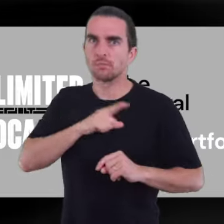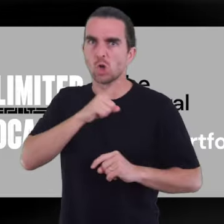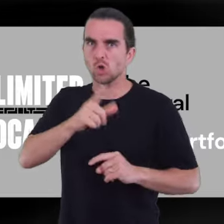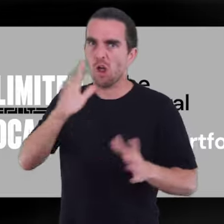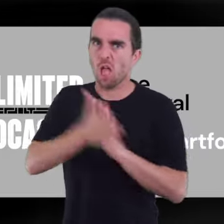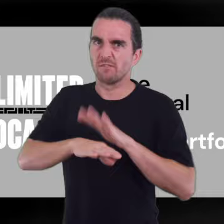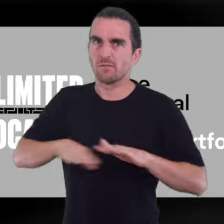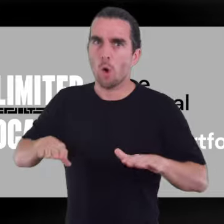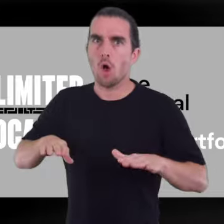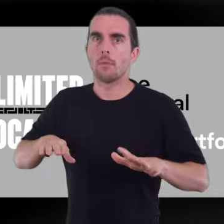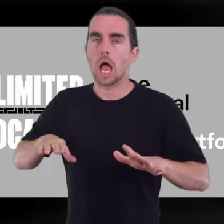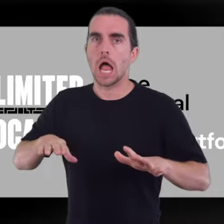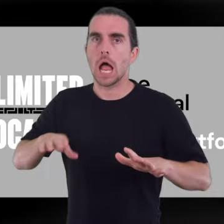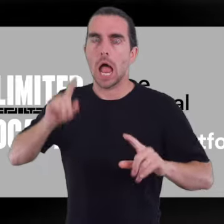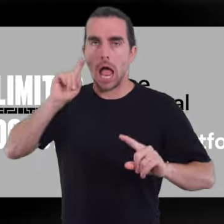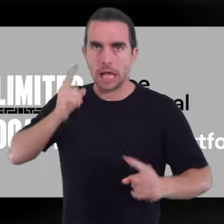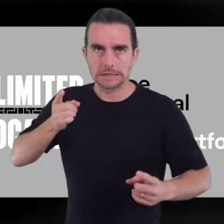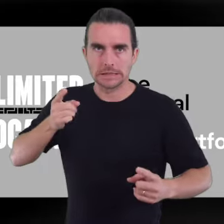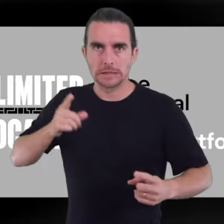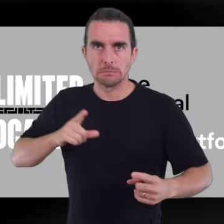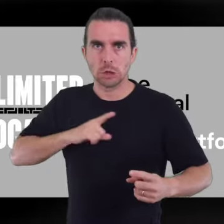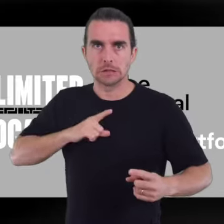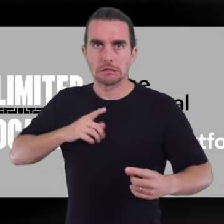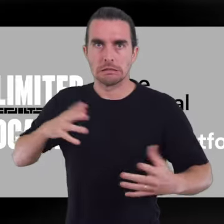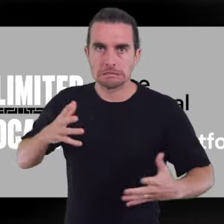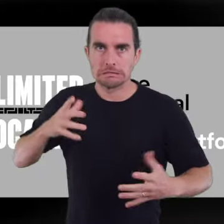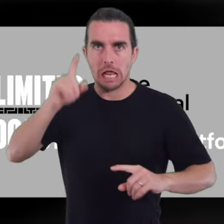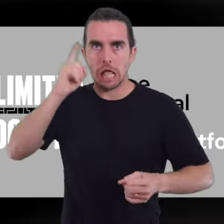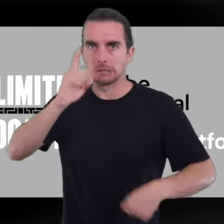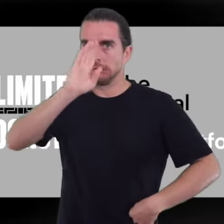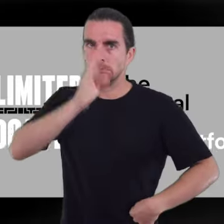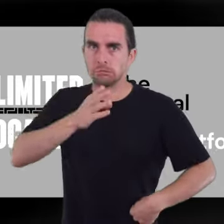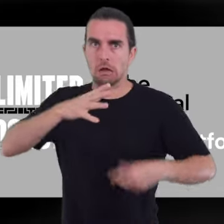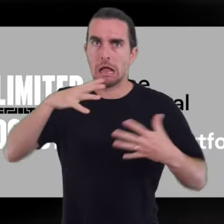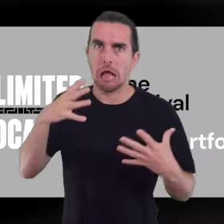you were being disruptive in the space, but they couldn't, or didn't feel like they could talk to you about it.